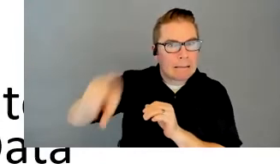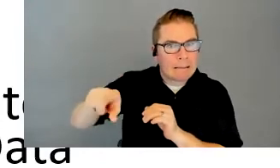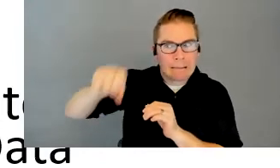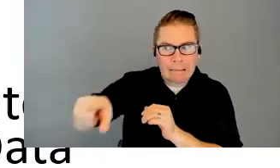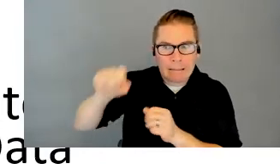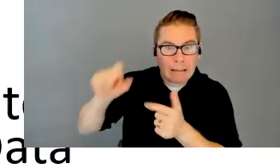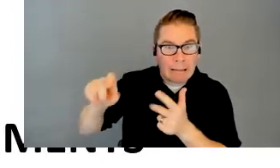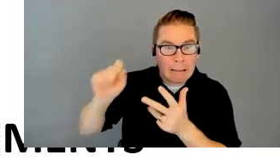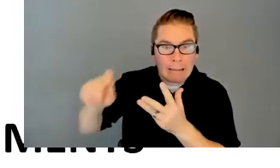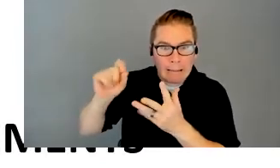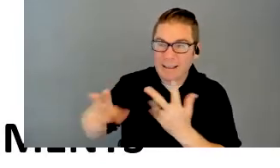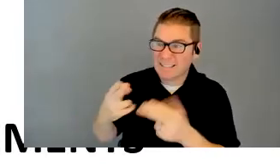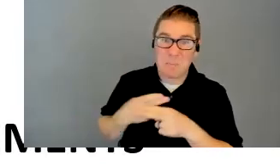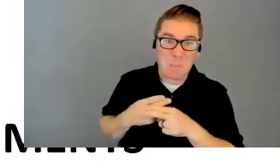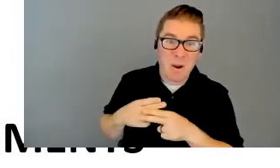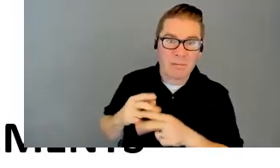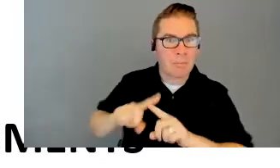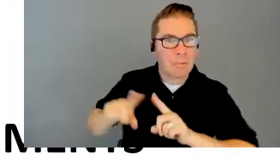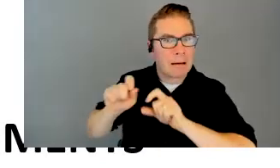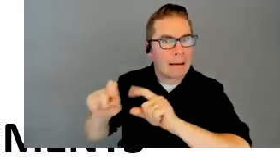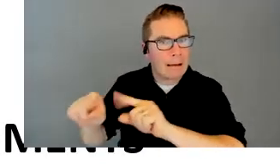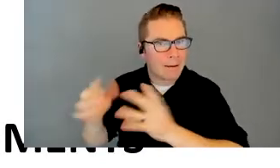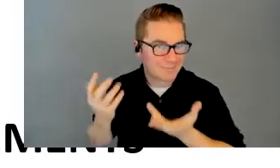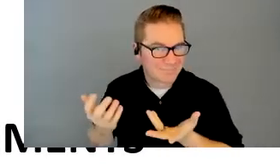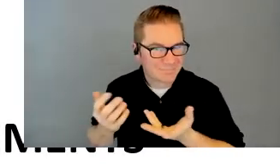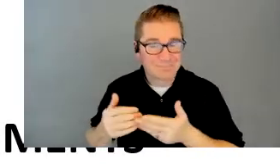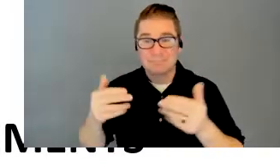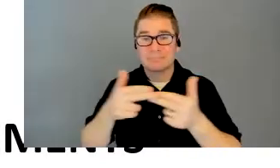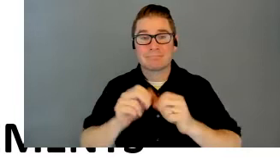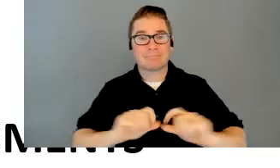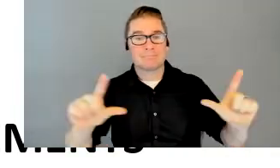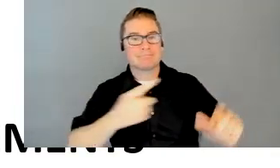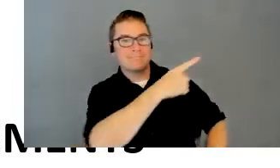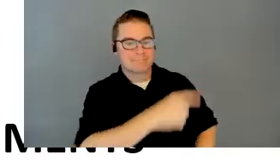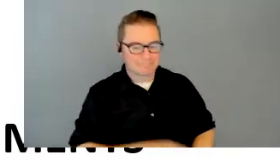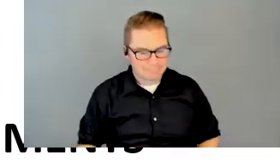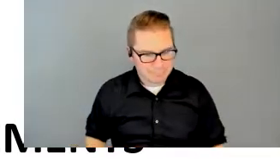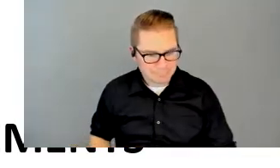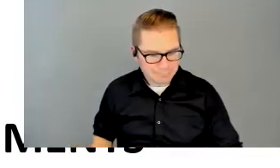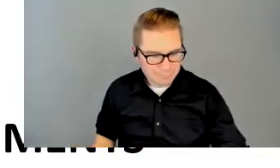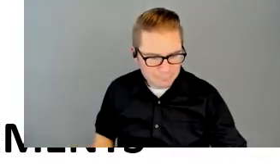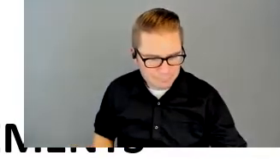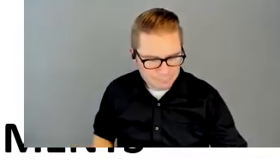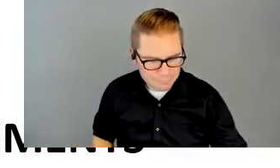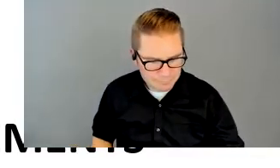OK, let's go to the next slide. So if we go back and we look at the student success factors